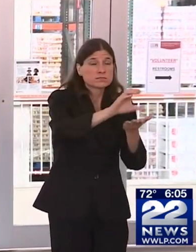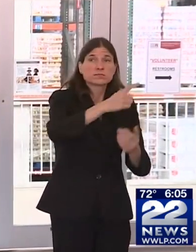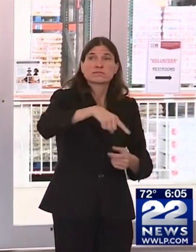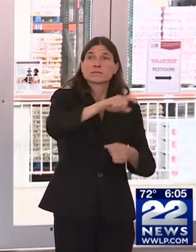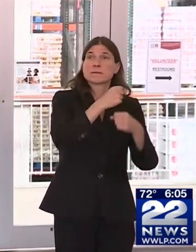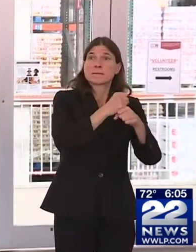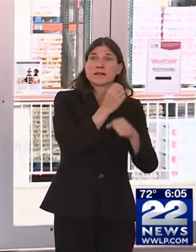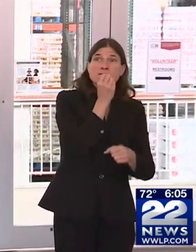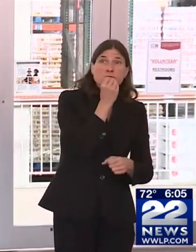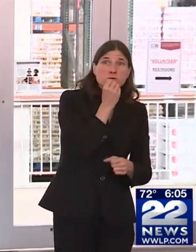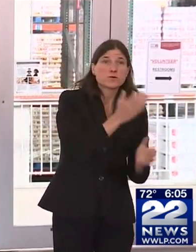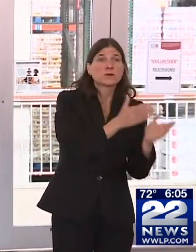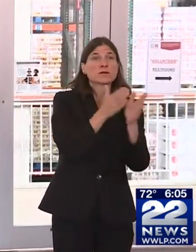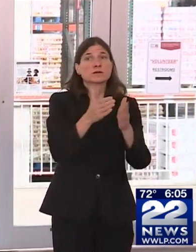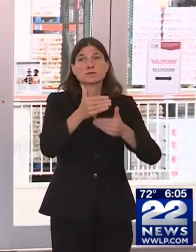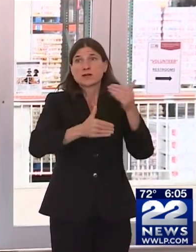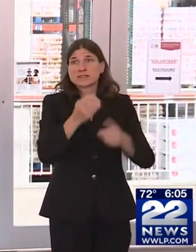PRODUCTION, PROCESSING, DISTRIBUTION AND COMMUNITY FOOD ORGANIZATIONS.